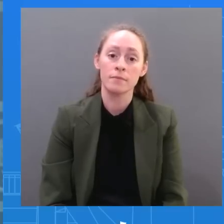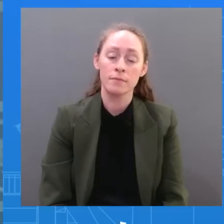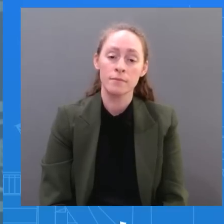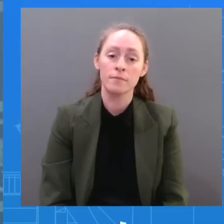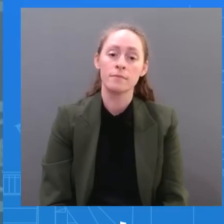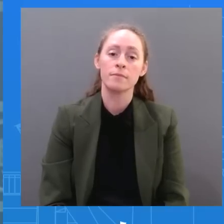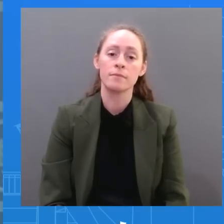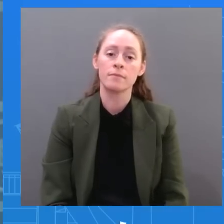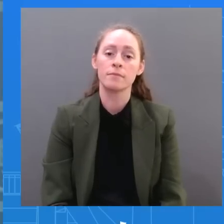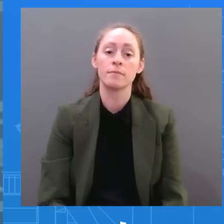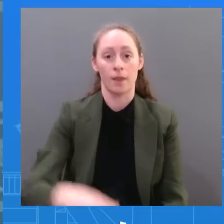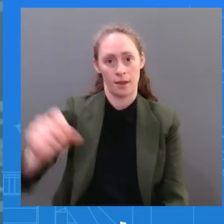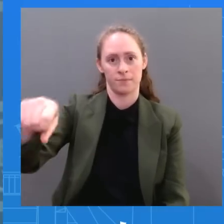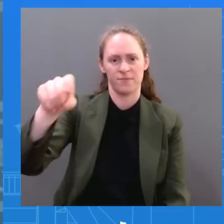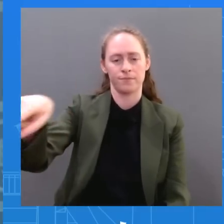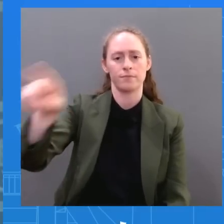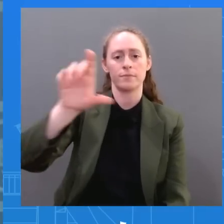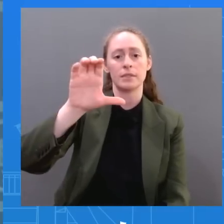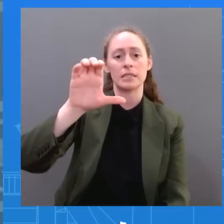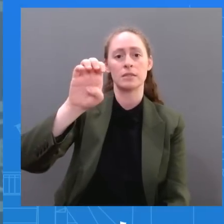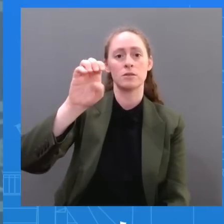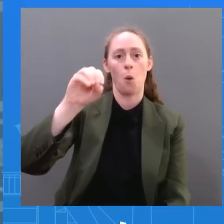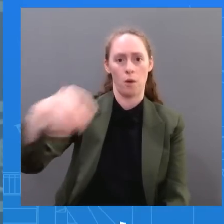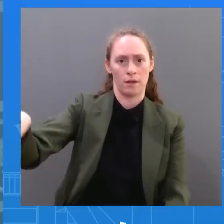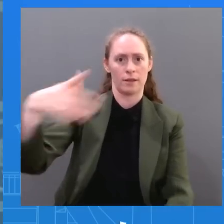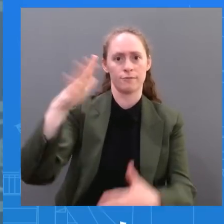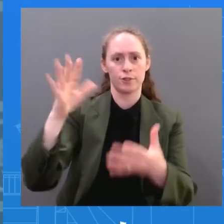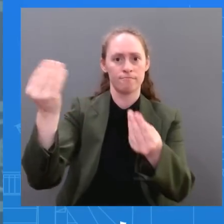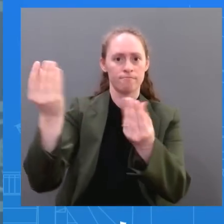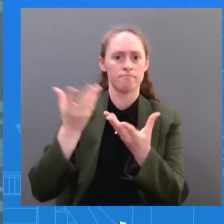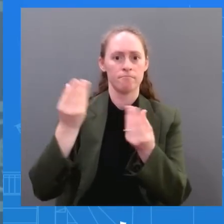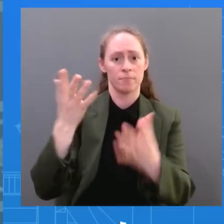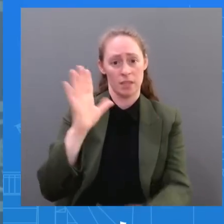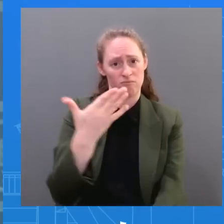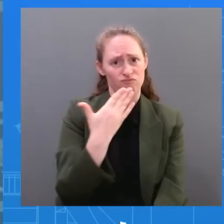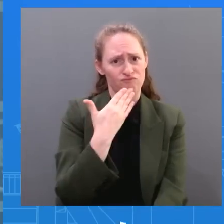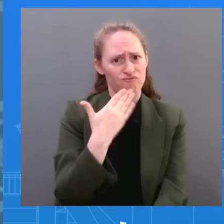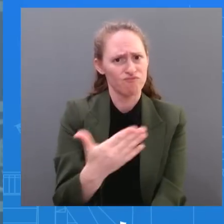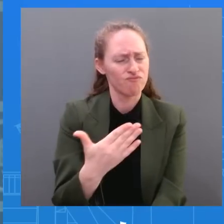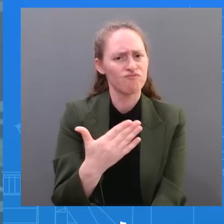still looking to get to solution. We think that was a first step. There's going to be more conversations.